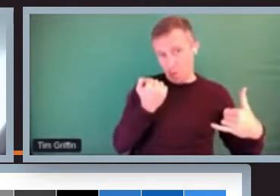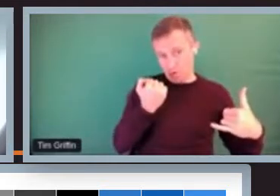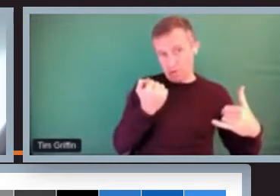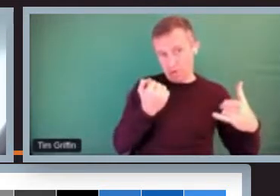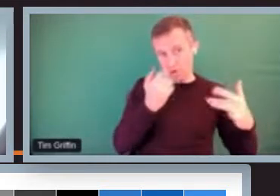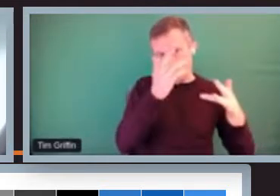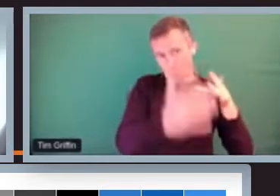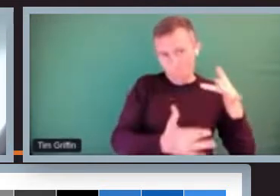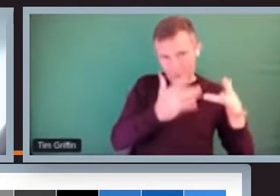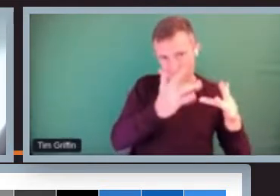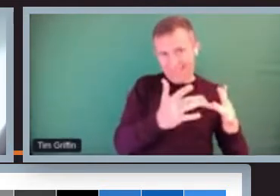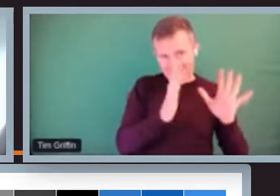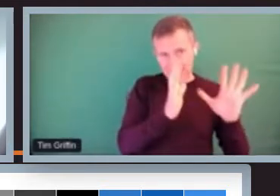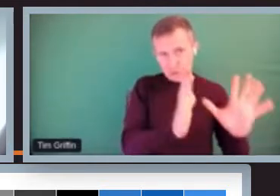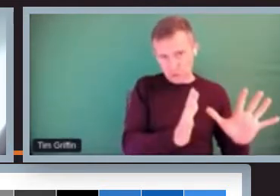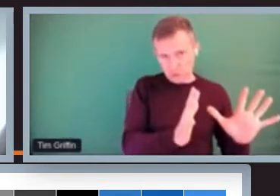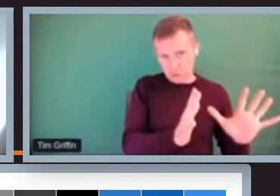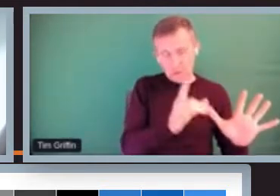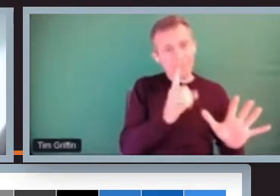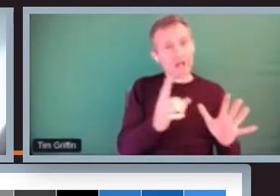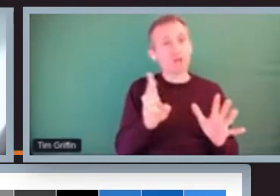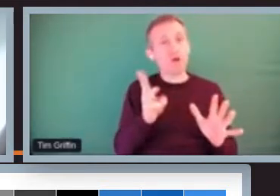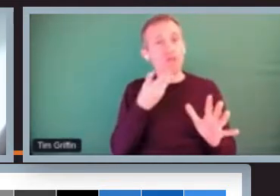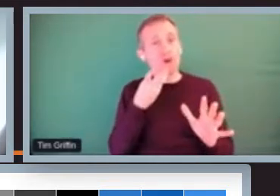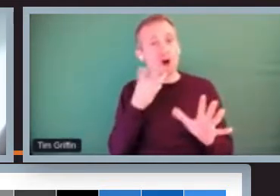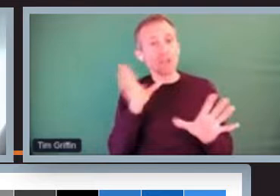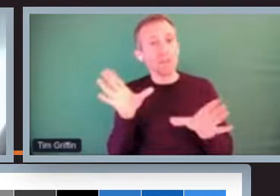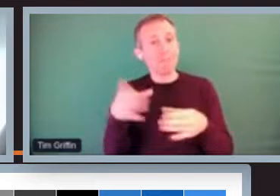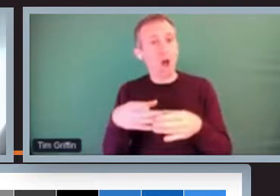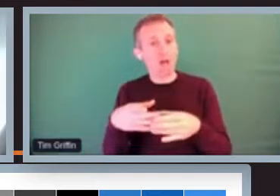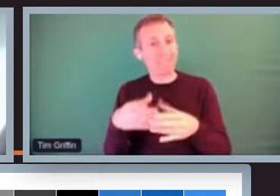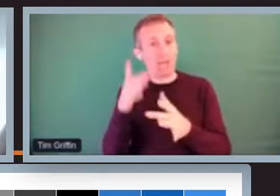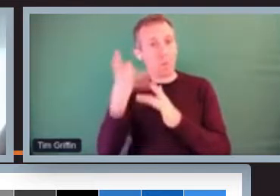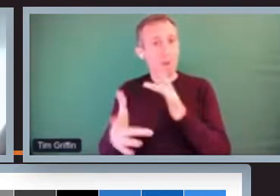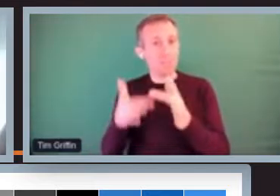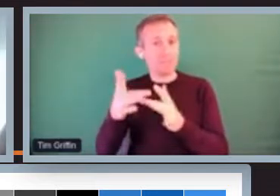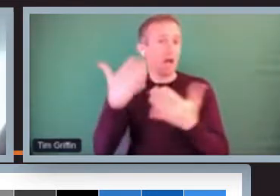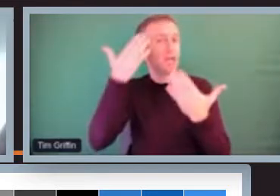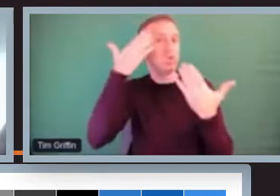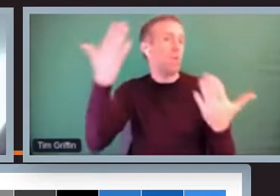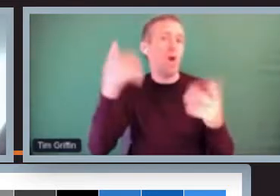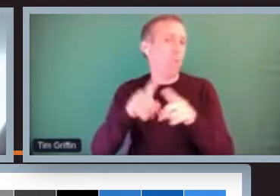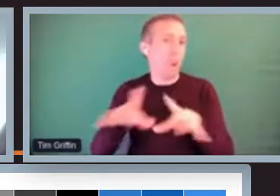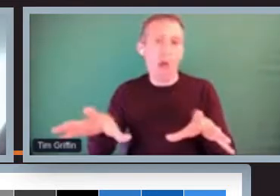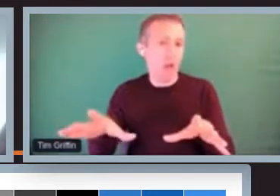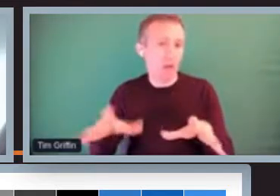party site that I'll be sharing in this presentation. I've got links on the support site to both of these tools.